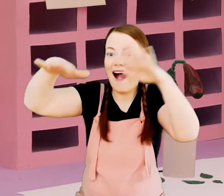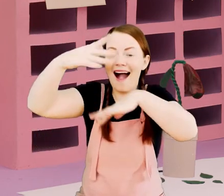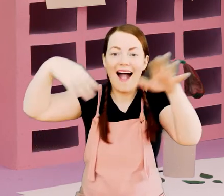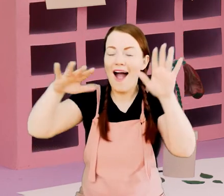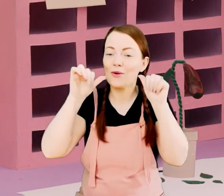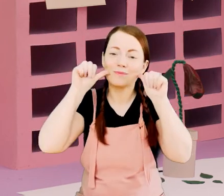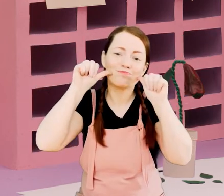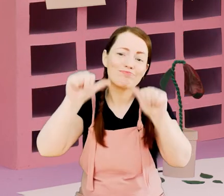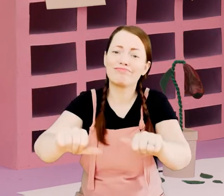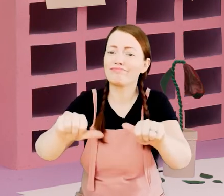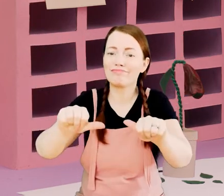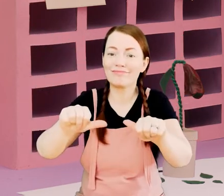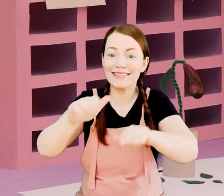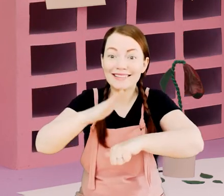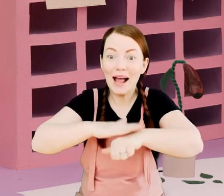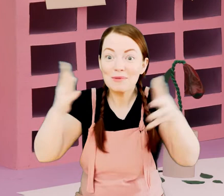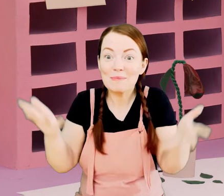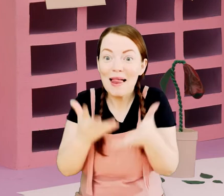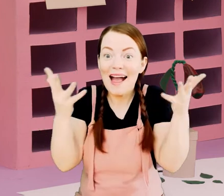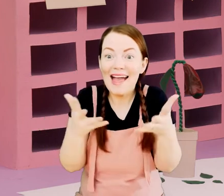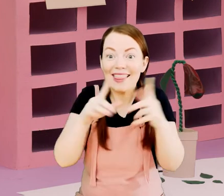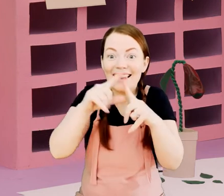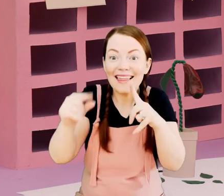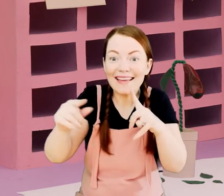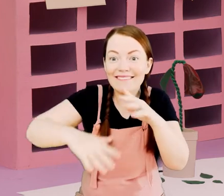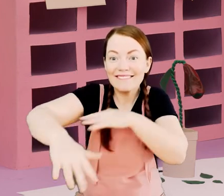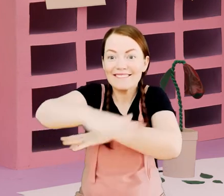Ah my favourite, it's time to play in the leaves!